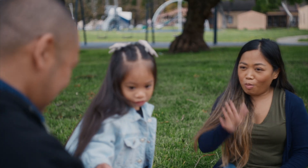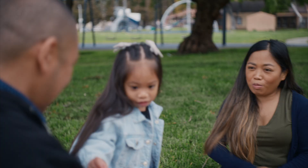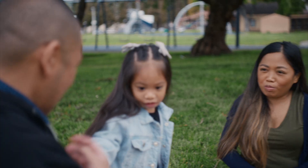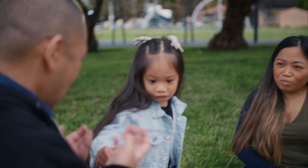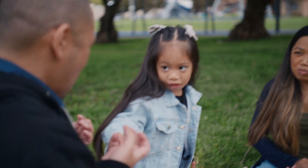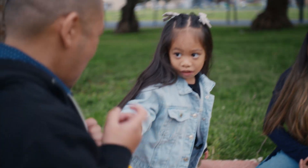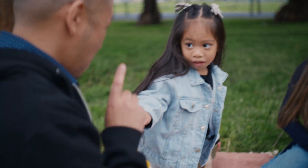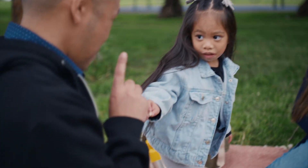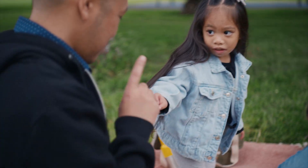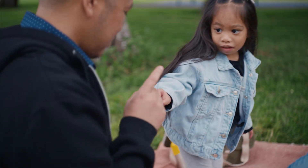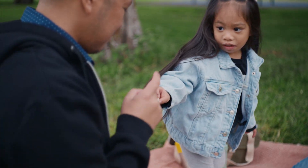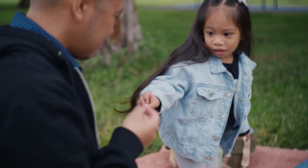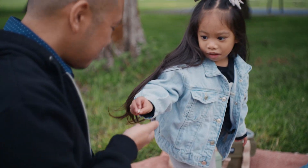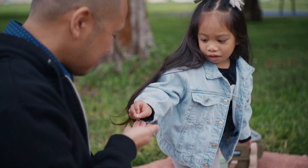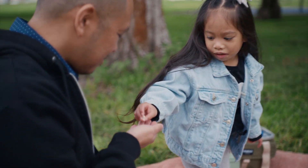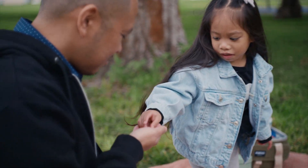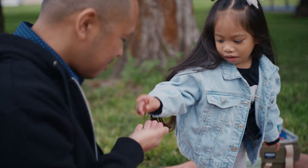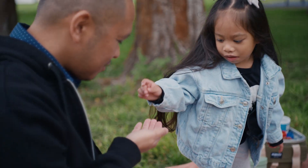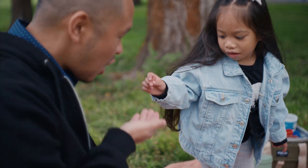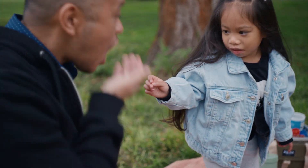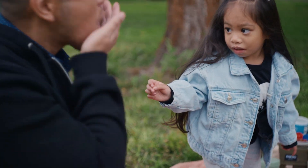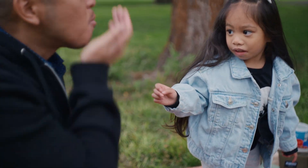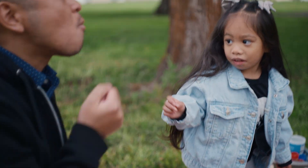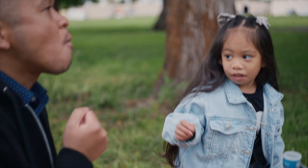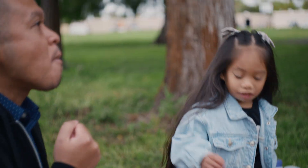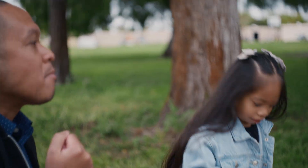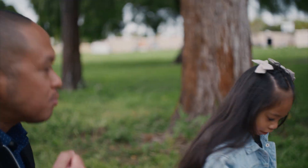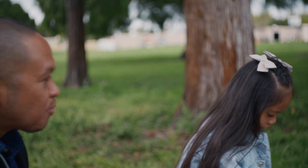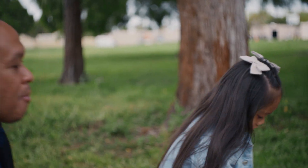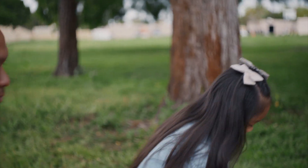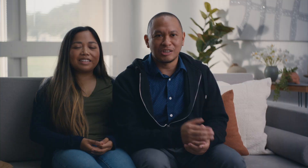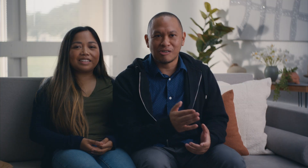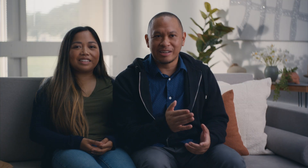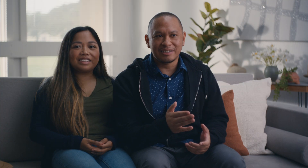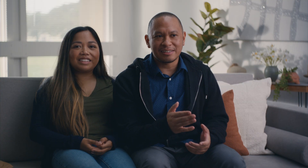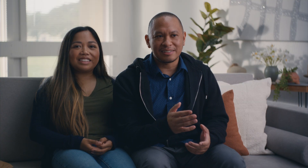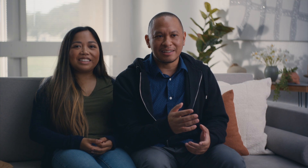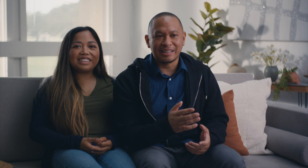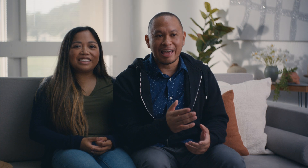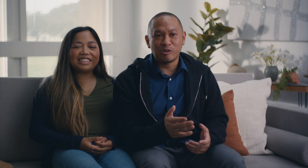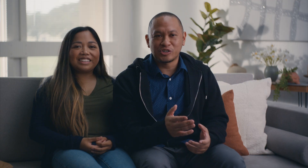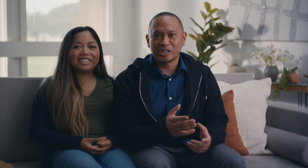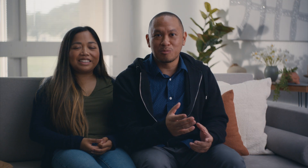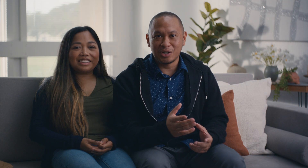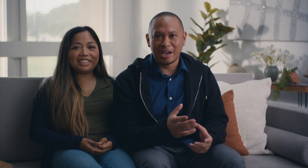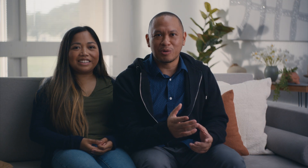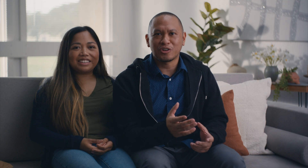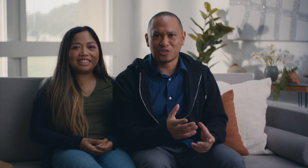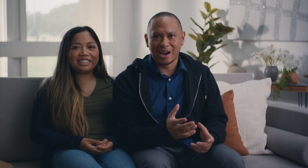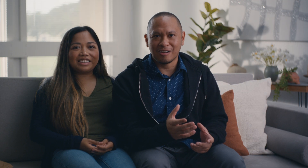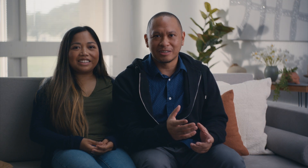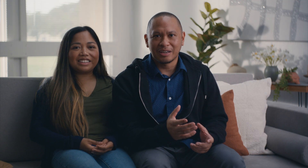[Jon] Learning any language is pretty difficult, But if you put it in the perspective of Learning a language to communicate with your child